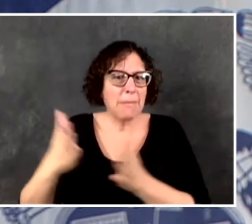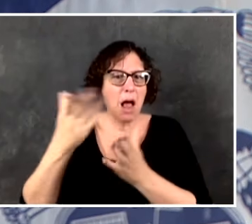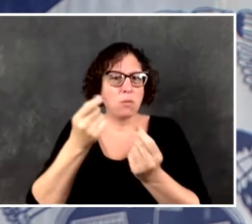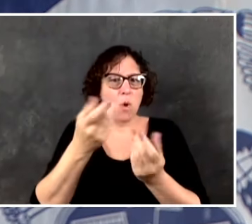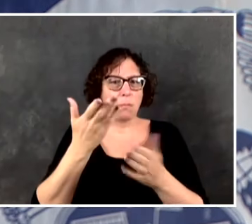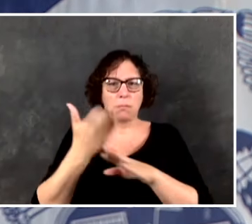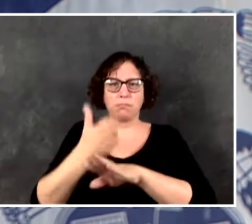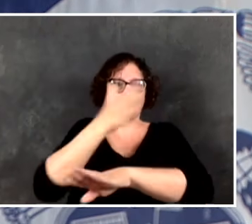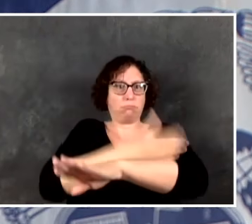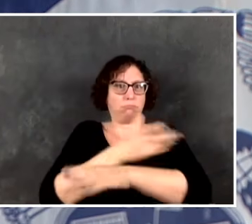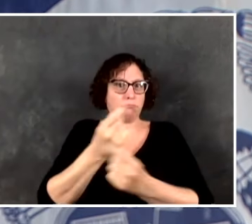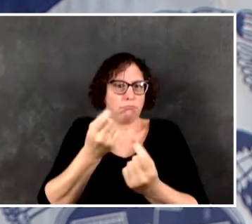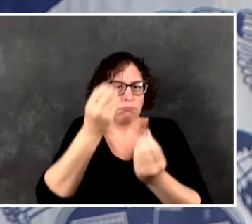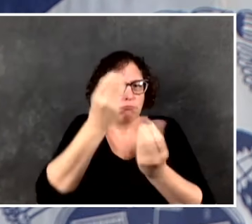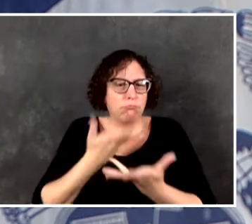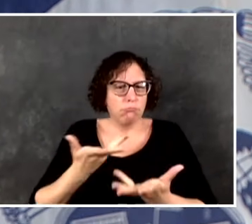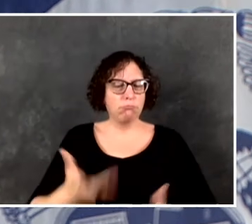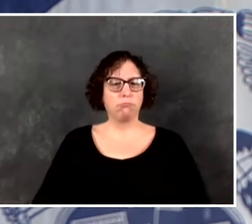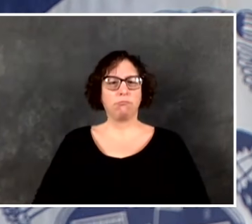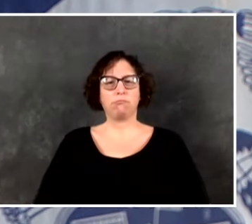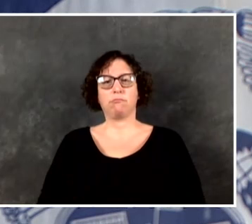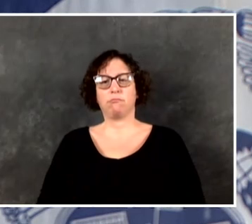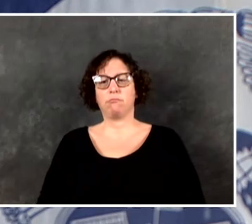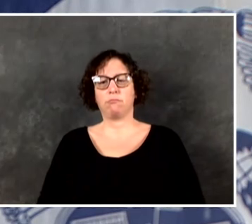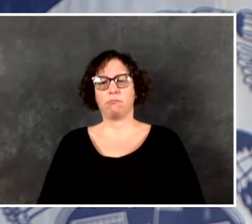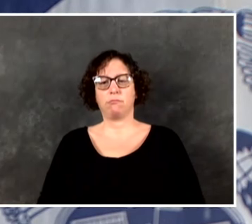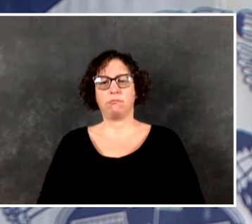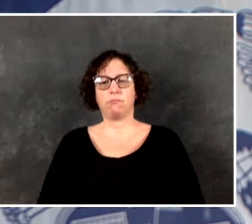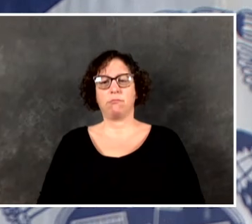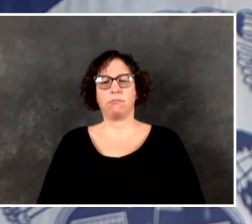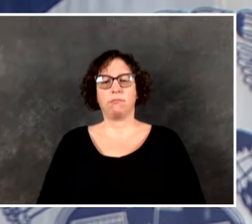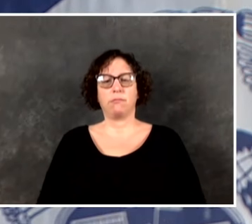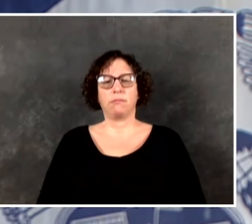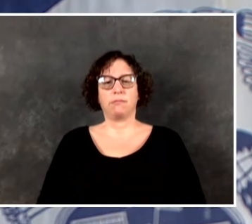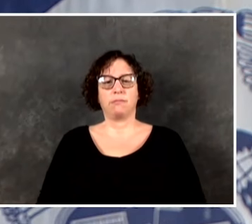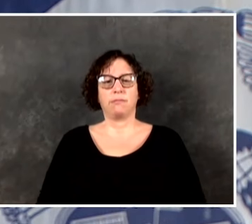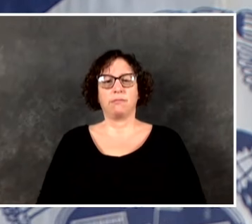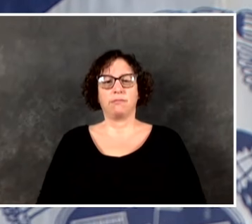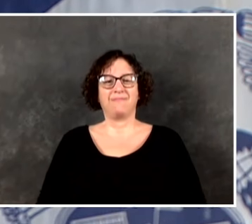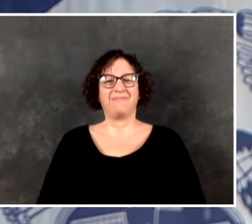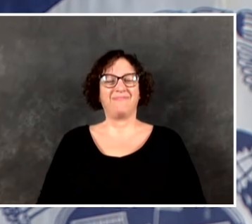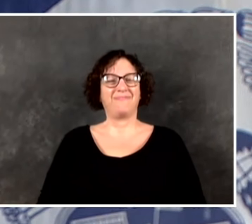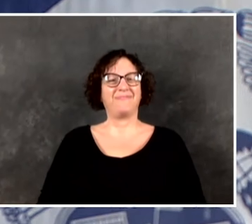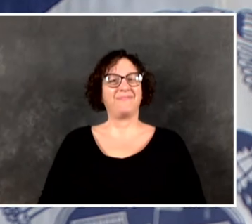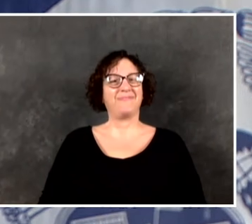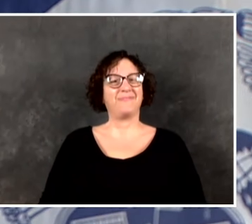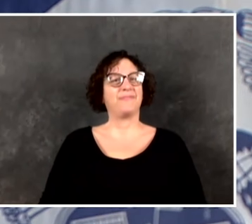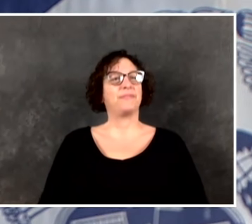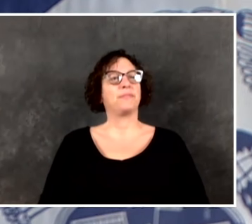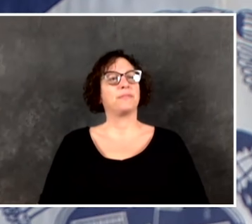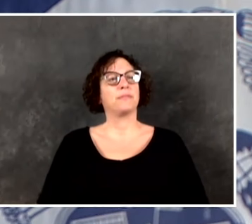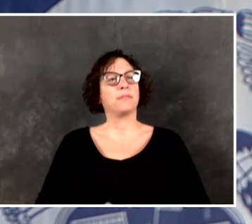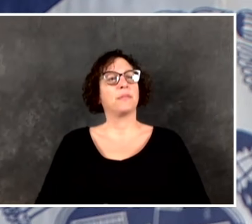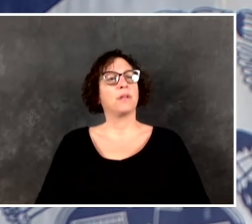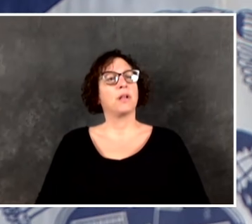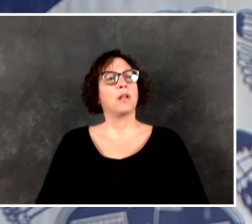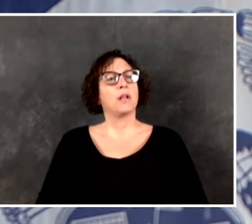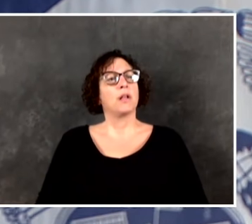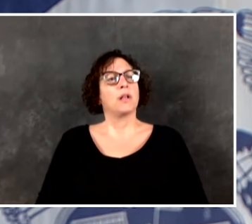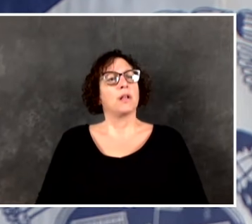ALAMRED ABOUT. YE.AH